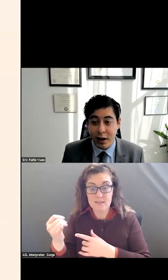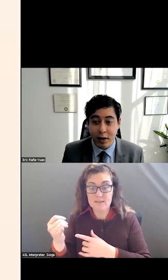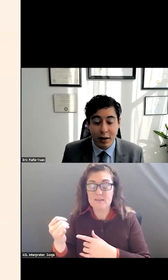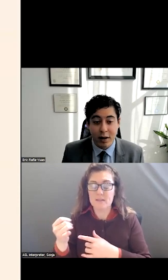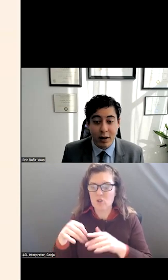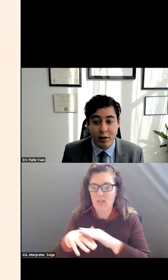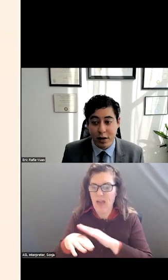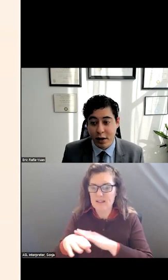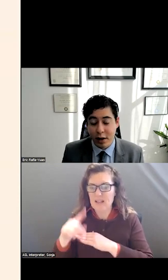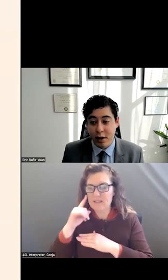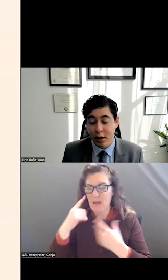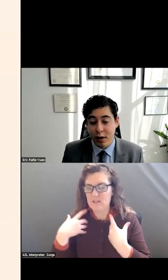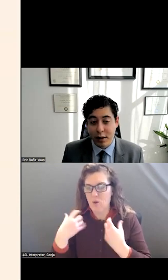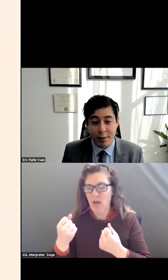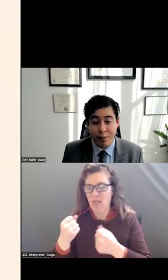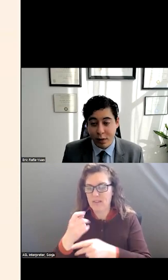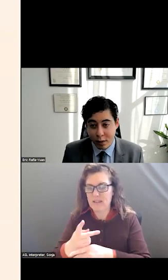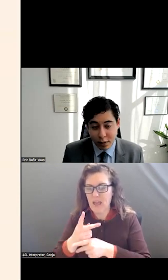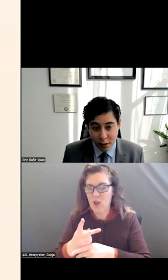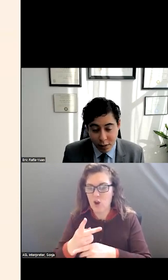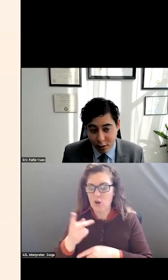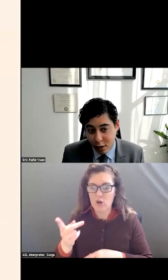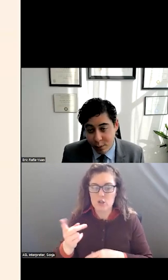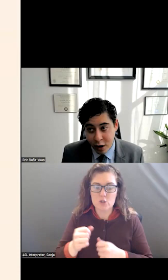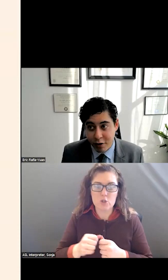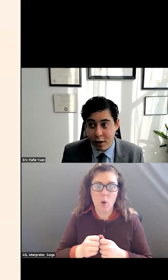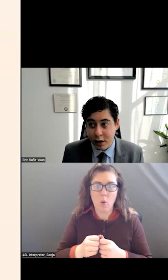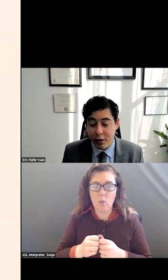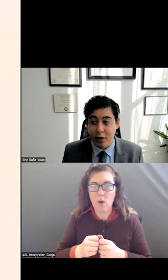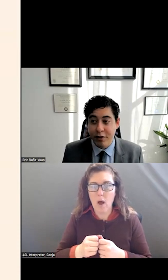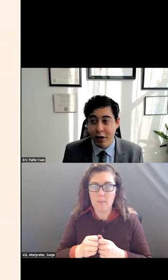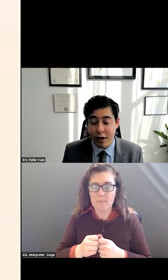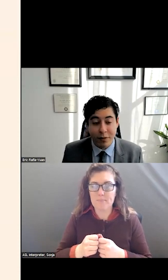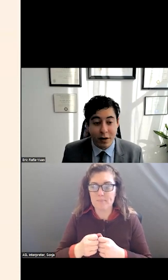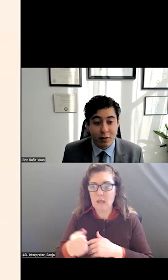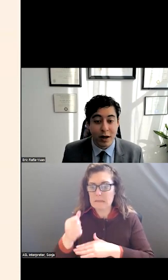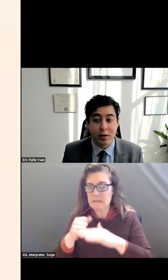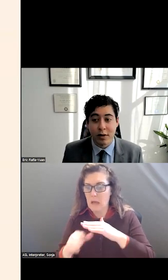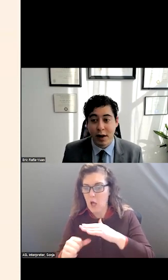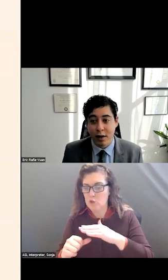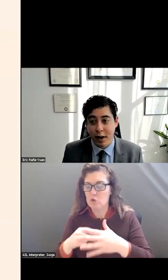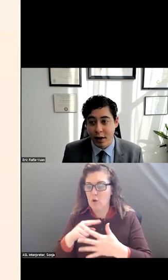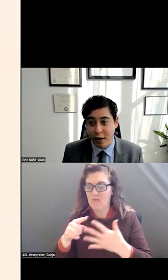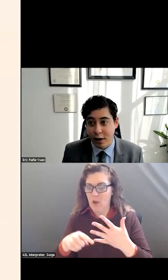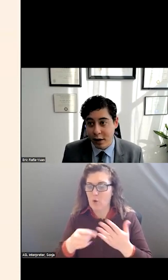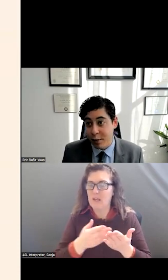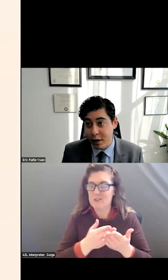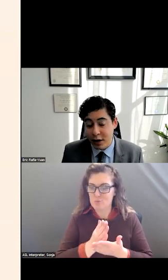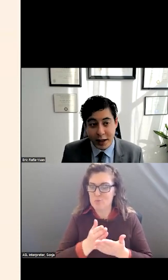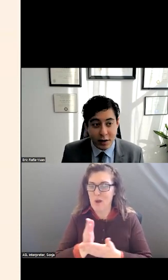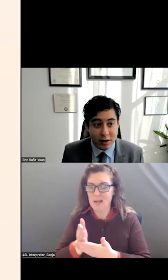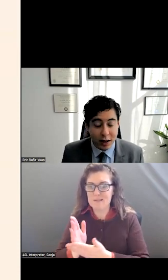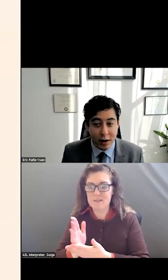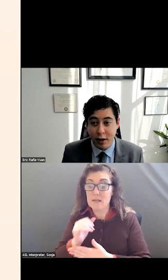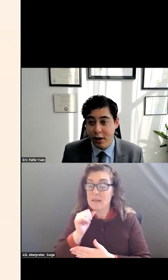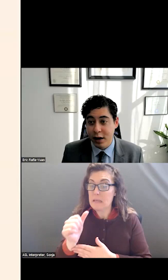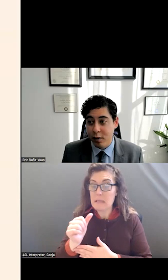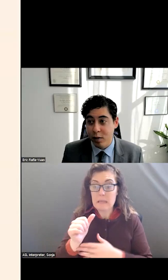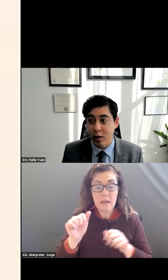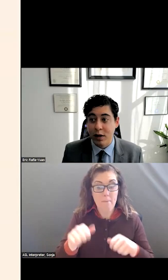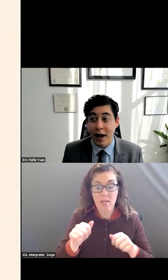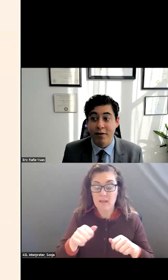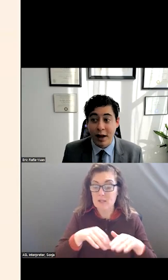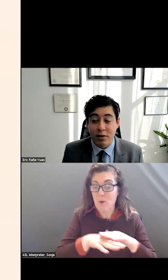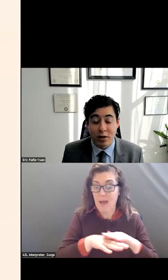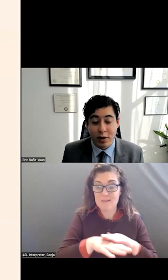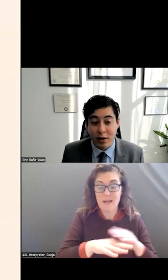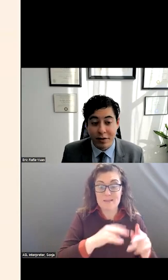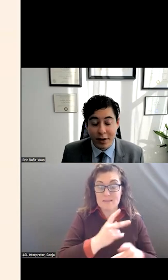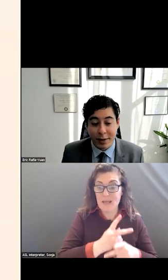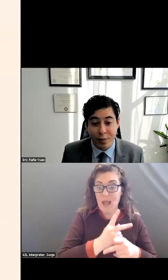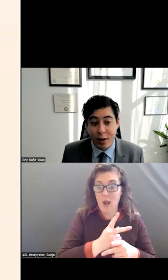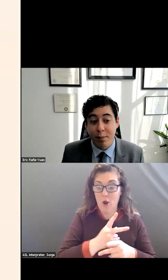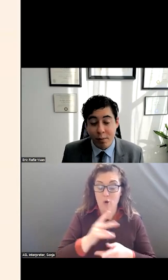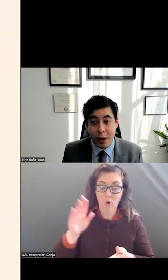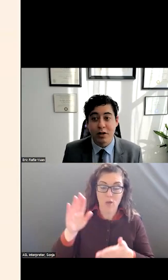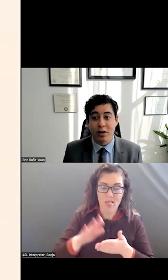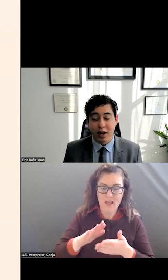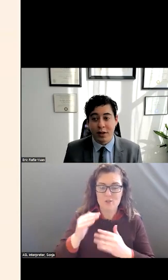CARE IS UNDER VARIOUS RIGHTS AND MAYBE LESS RESTRICTIVE CARE